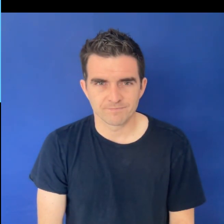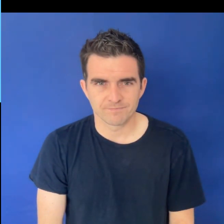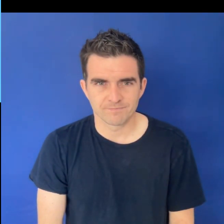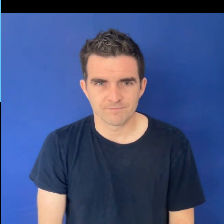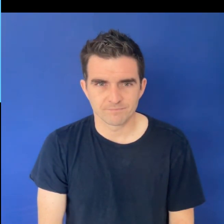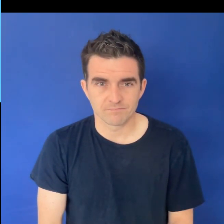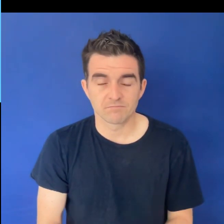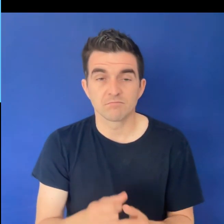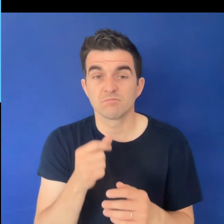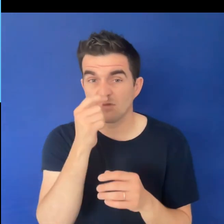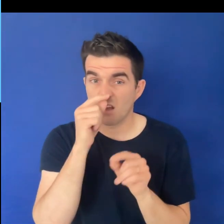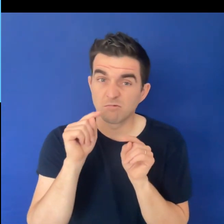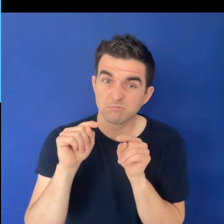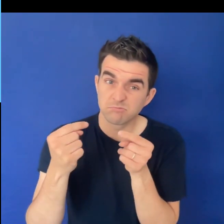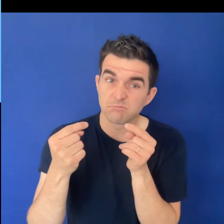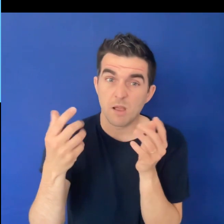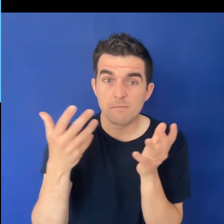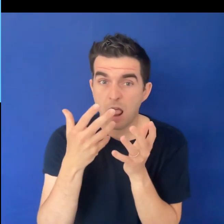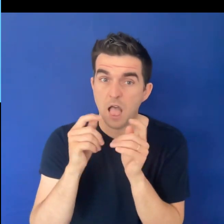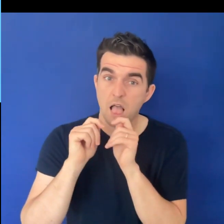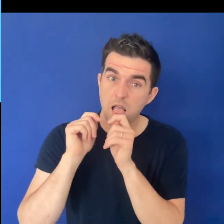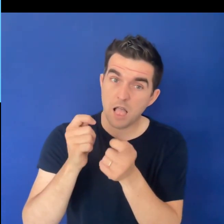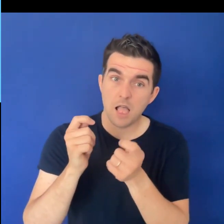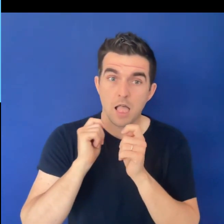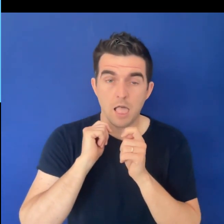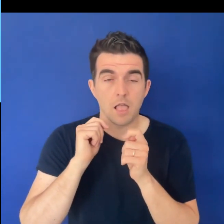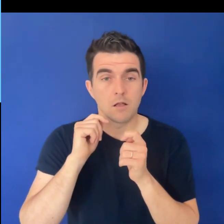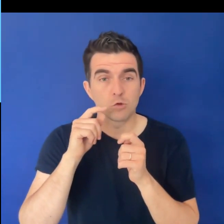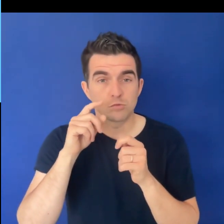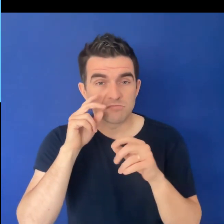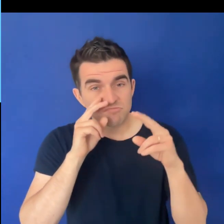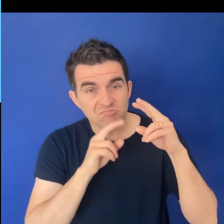You play as someone who’s been tasked with surveying a planetary system in an